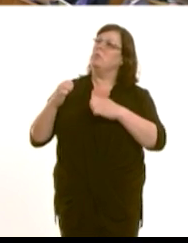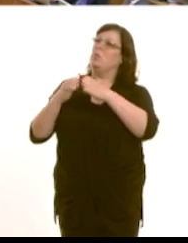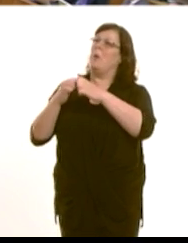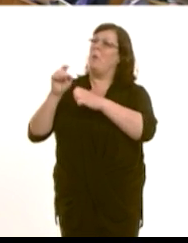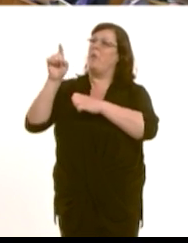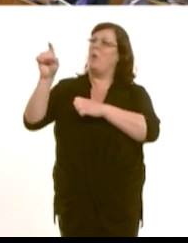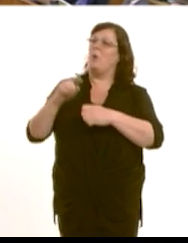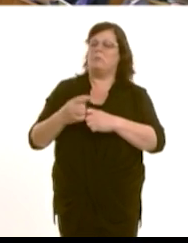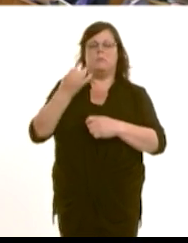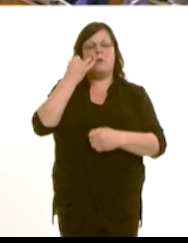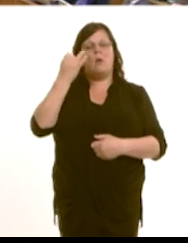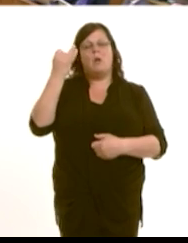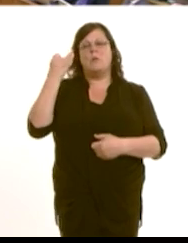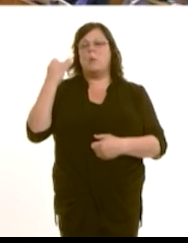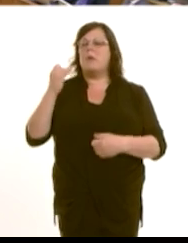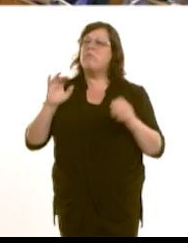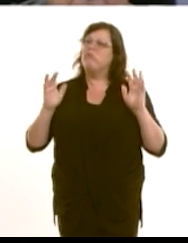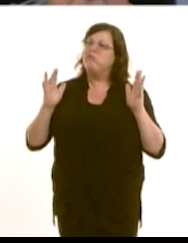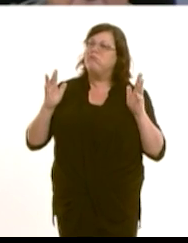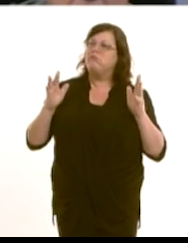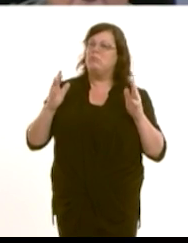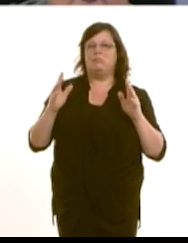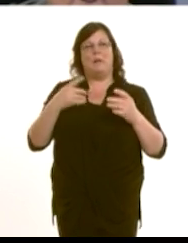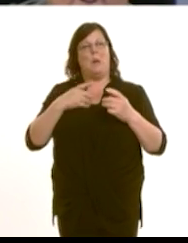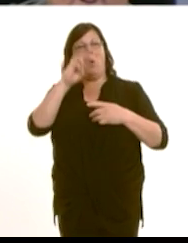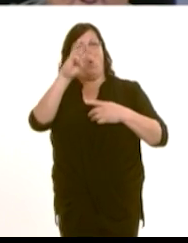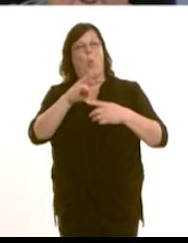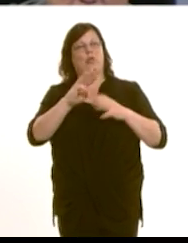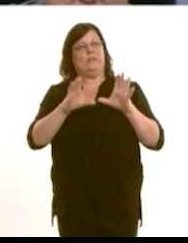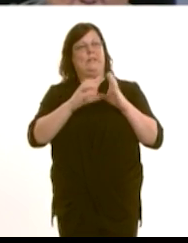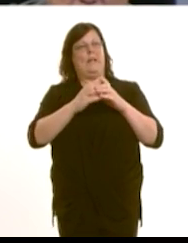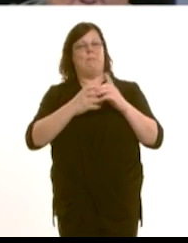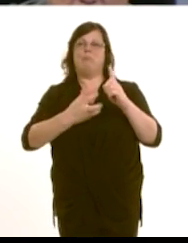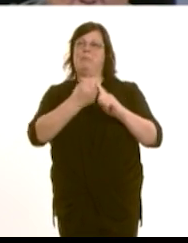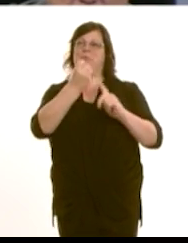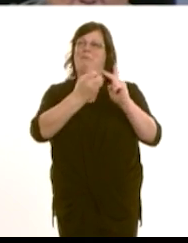it was last week. Not only did our Welsh team do as well as they did, but they actually managed to turn